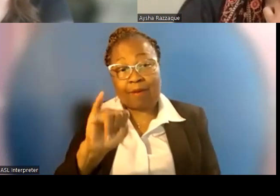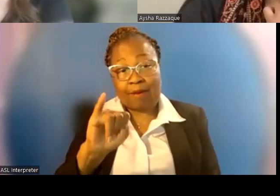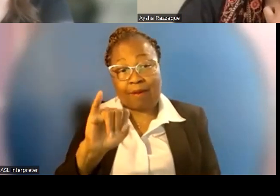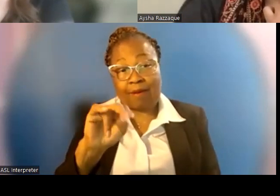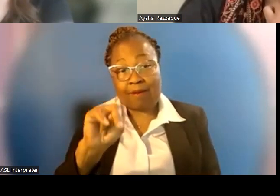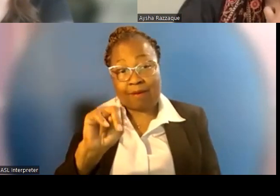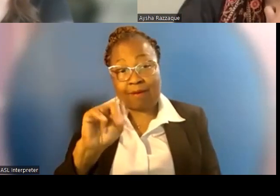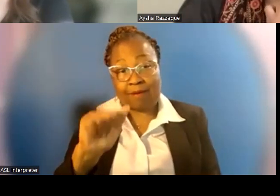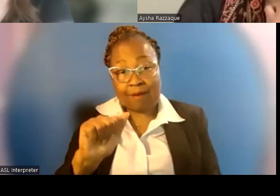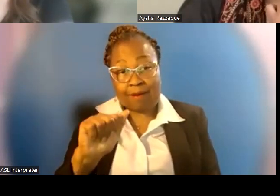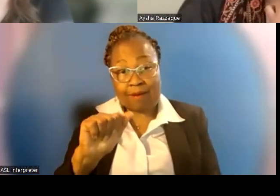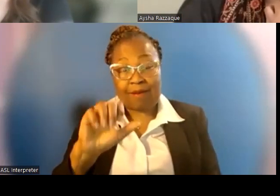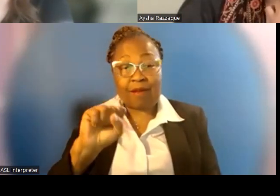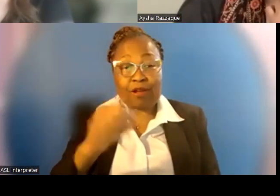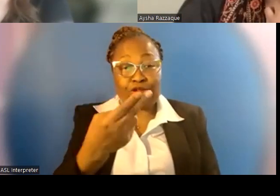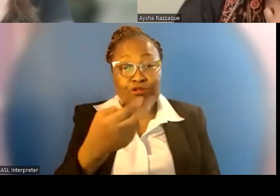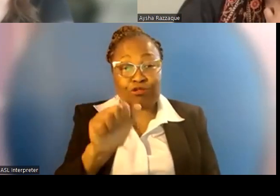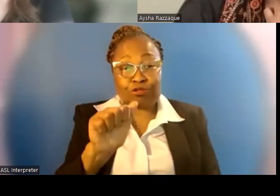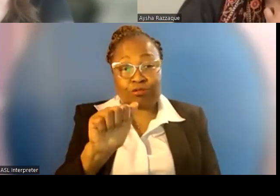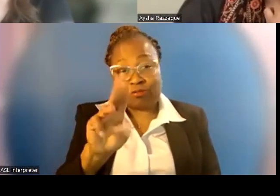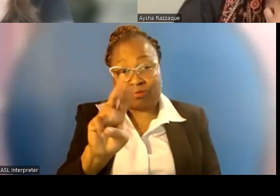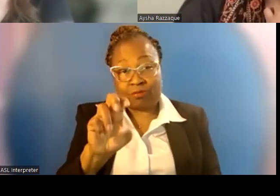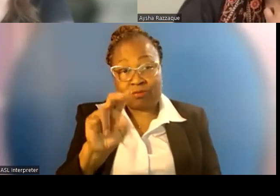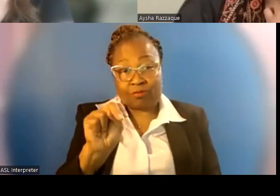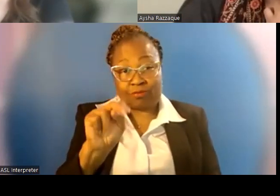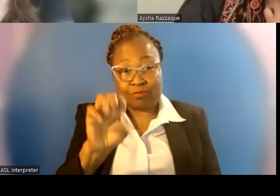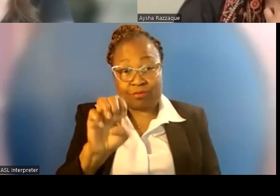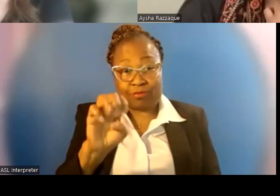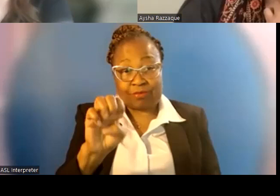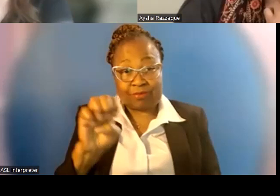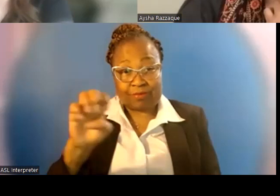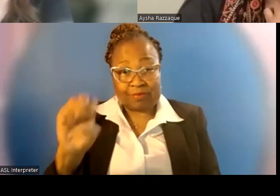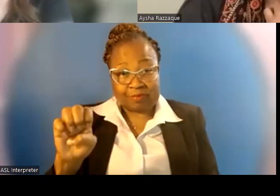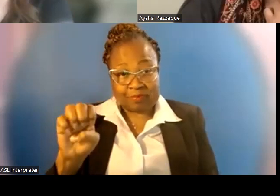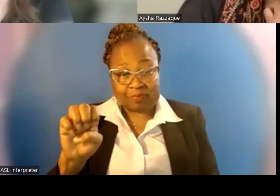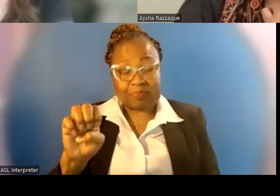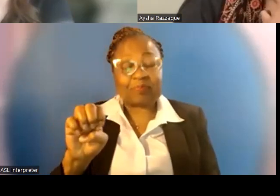and Shawnee spelled S, H, A, W, N, E, E.